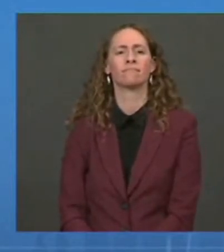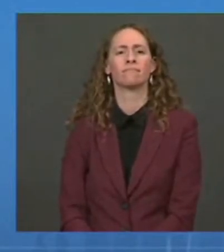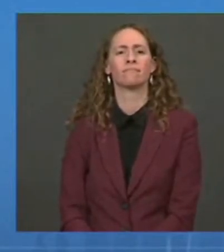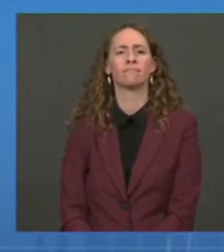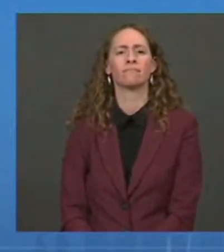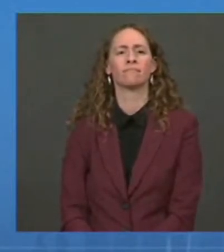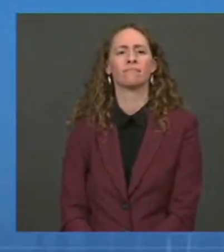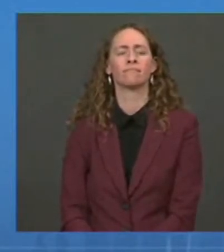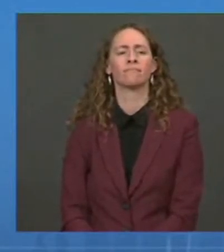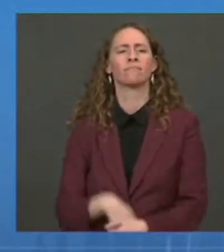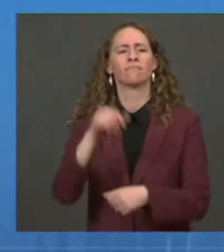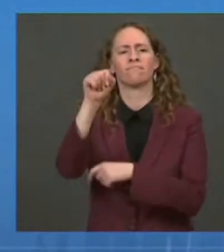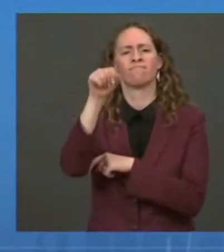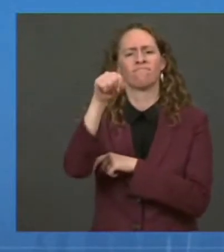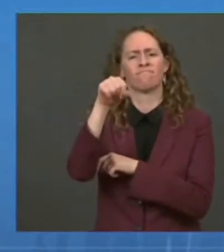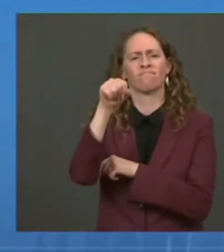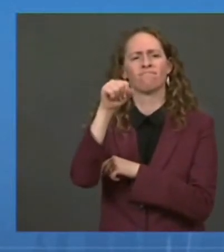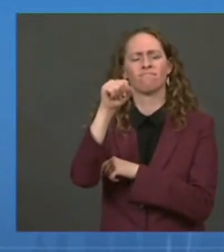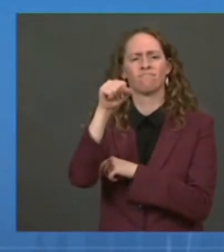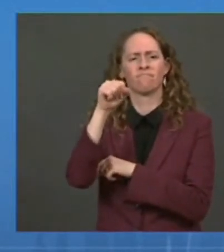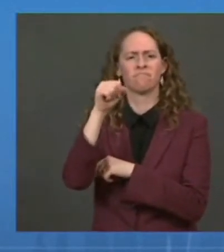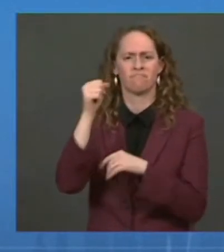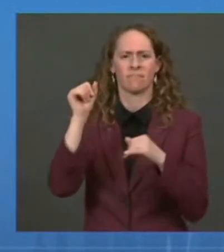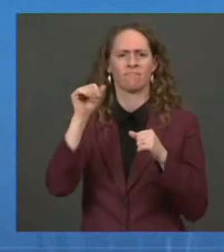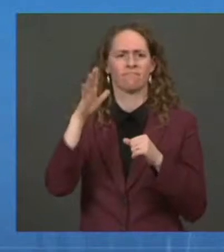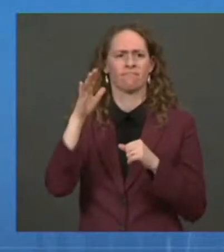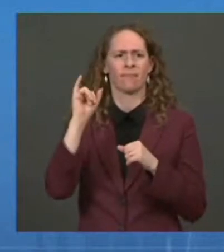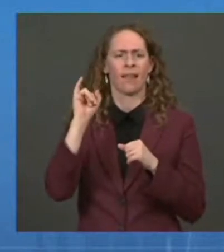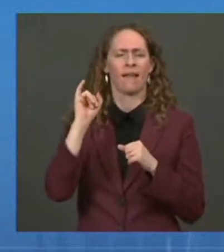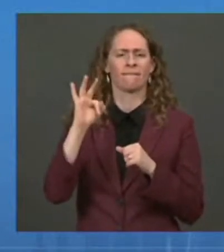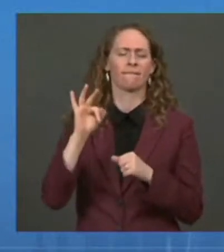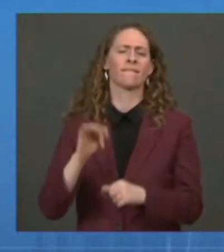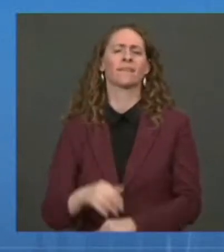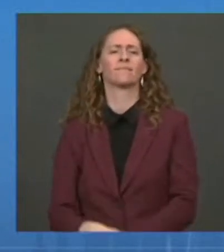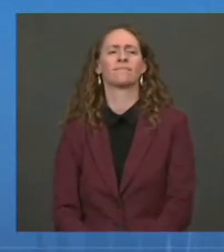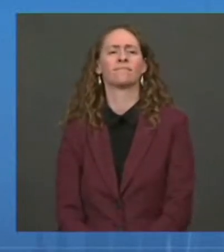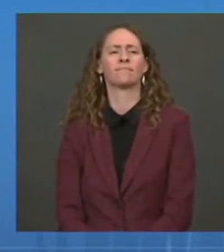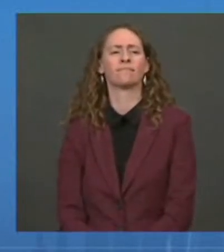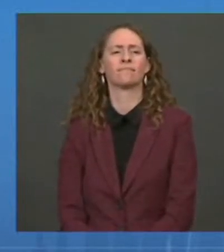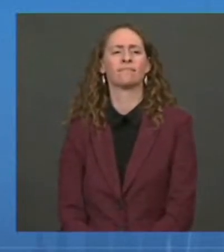DR. FAUCI?